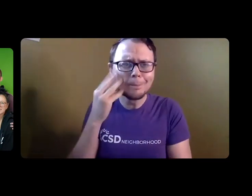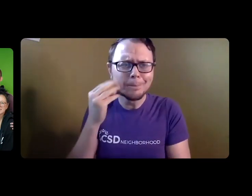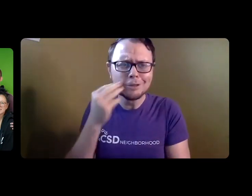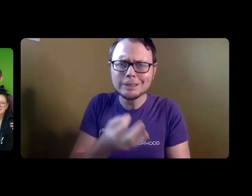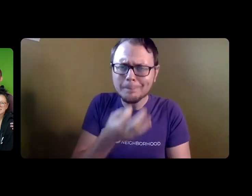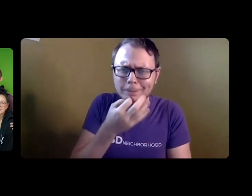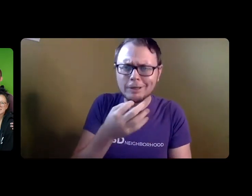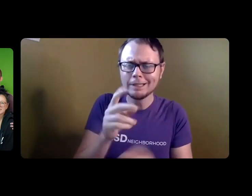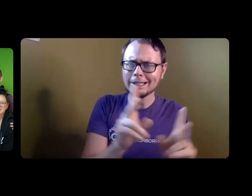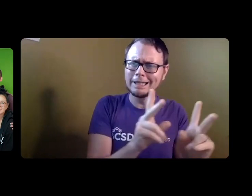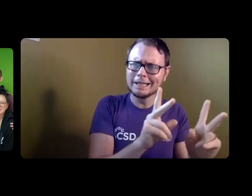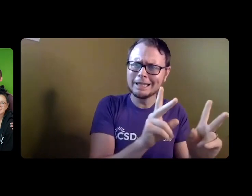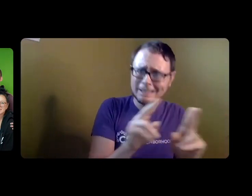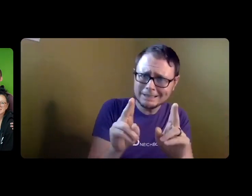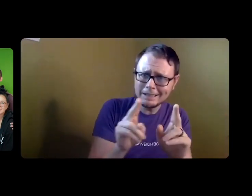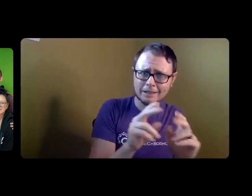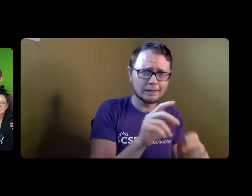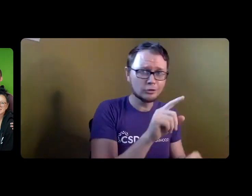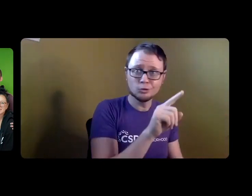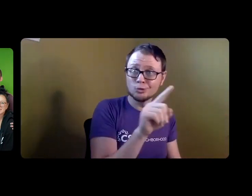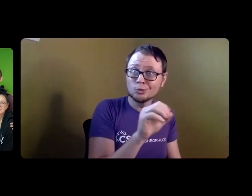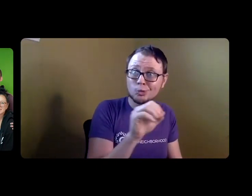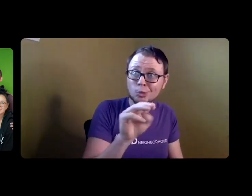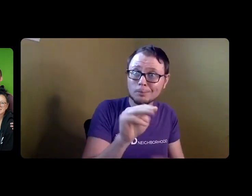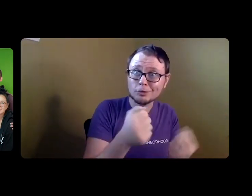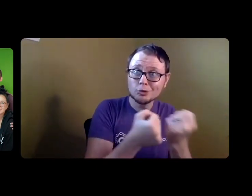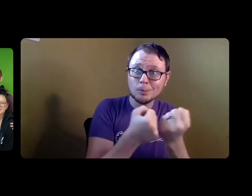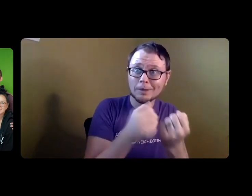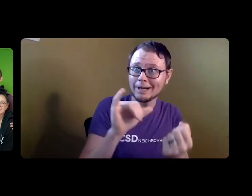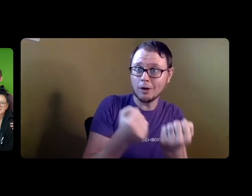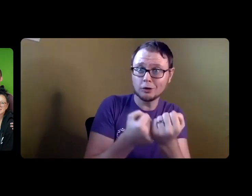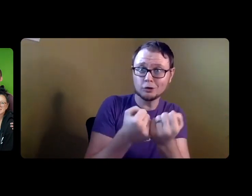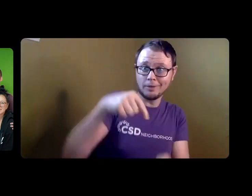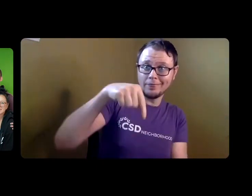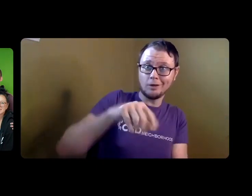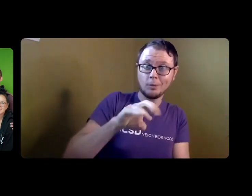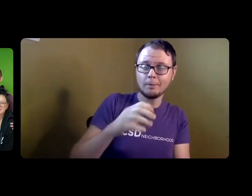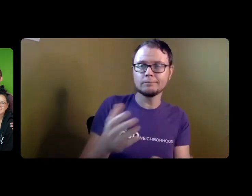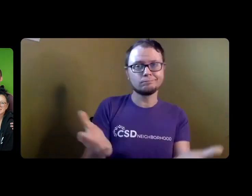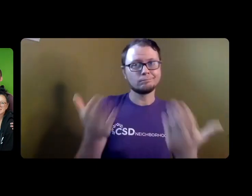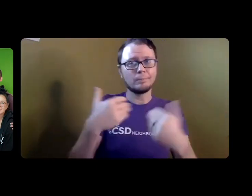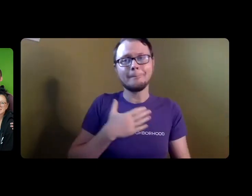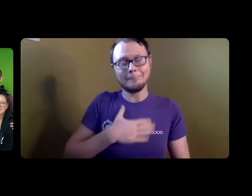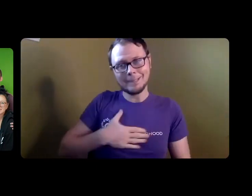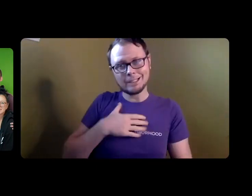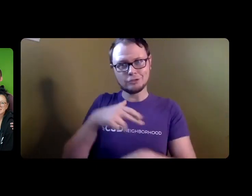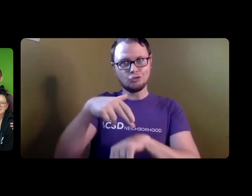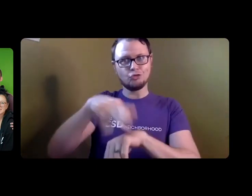If you're interested in curriculum work and have an extra piece in STEM, skilled in video